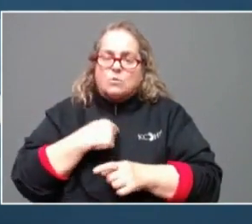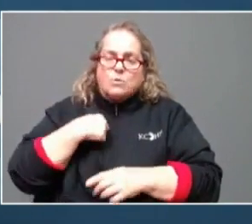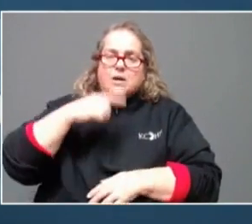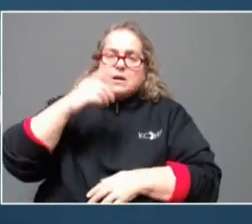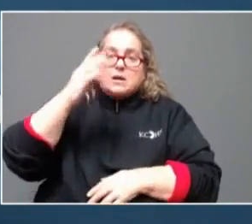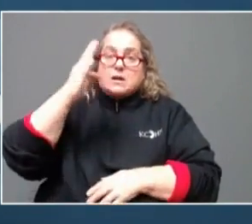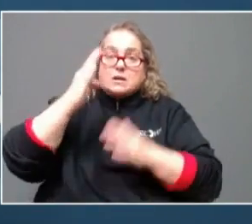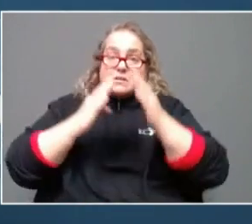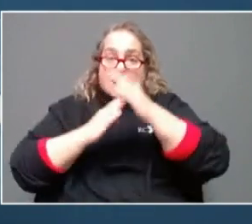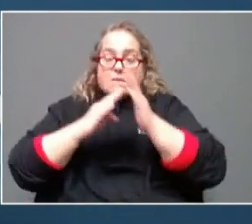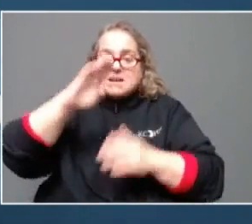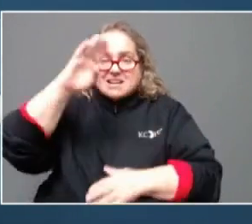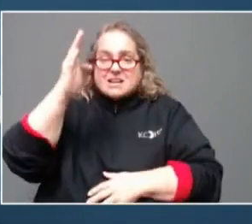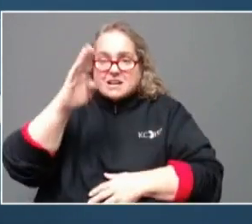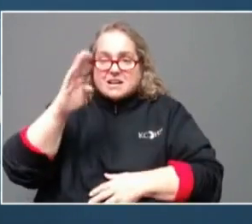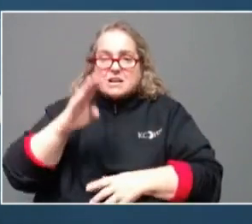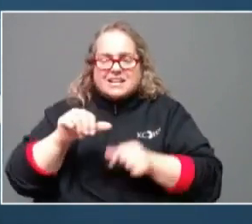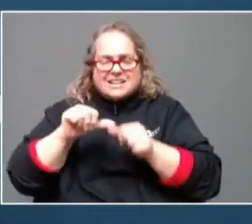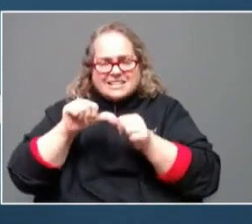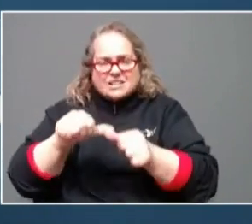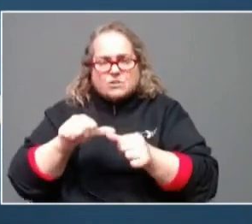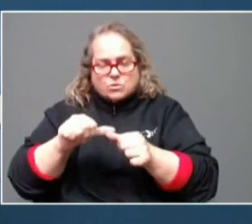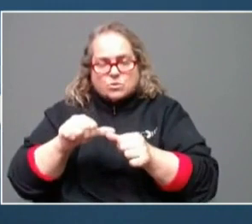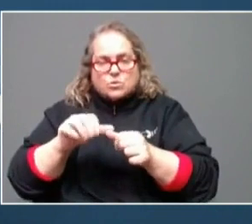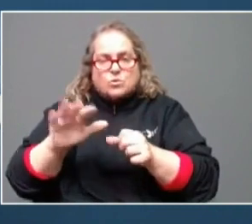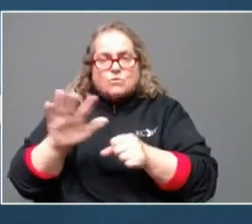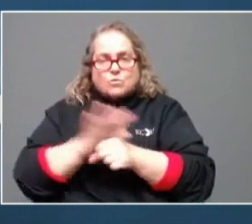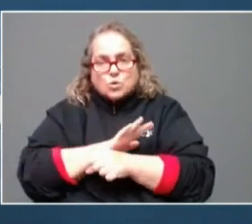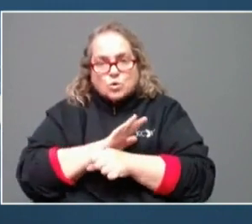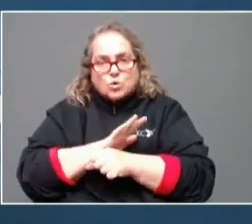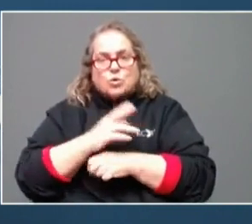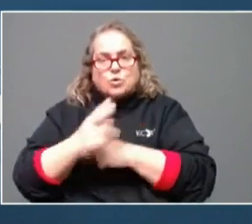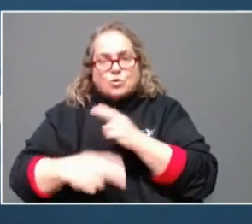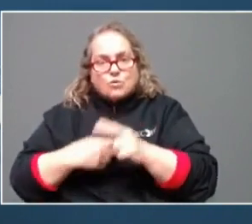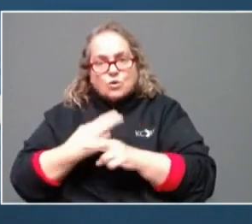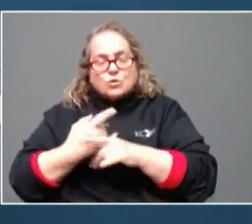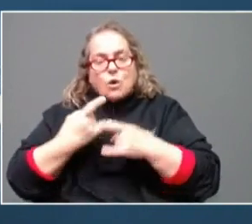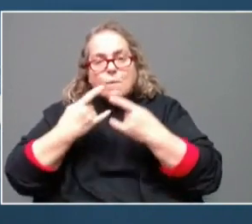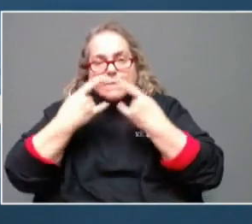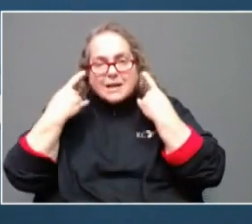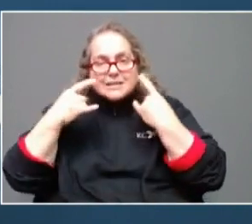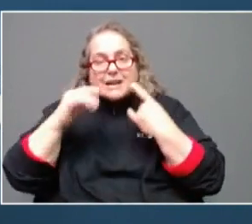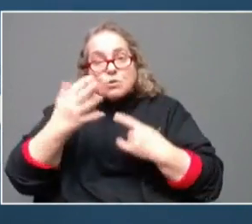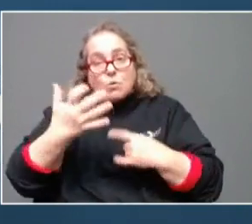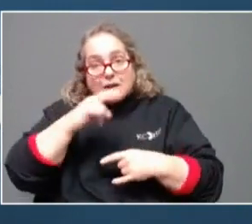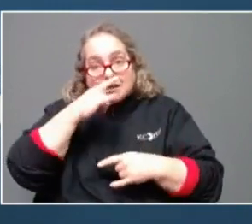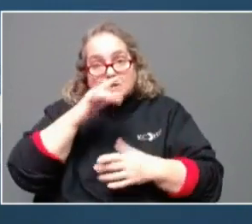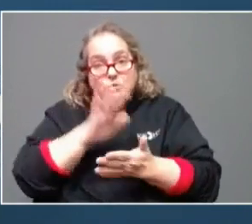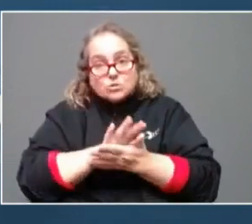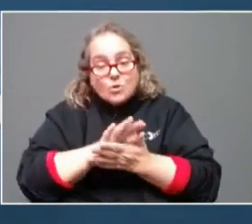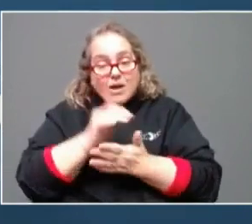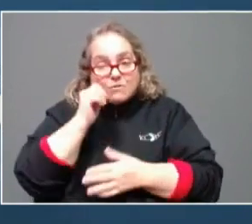universal masking. If we want our kids to be in school every single day Steve You have anything to add to that one.